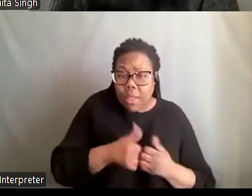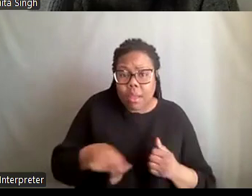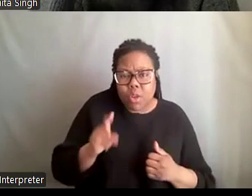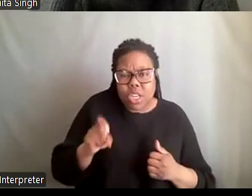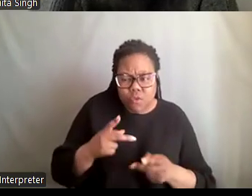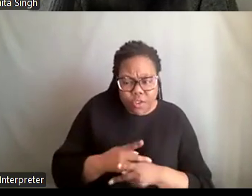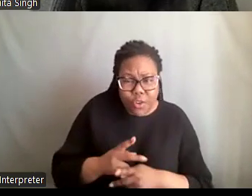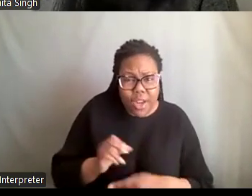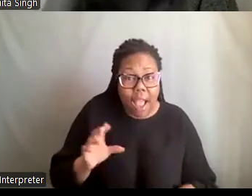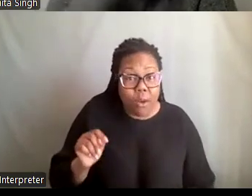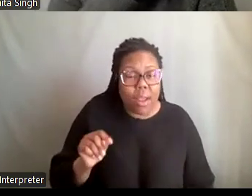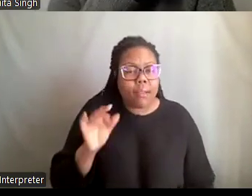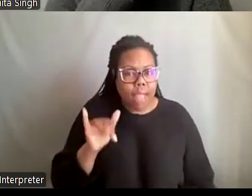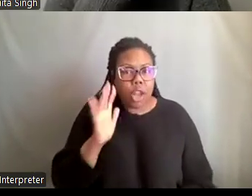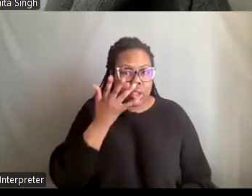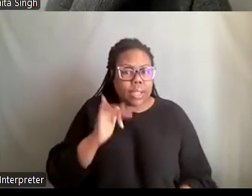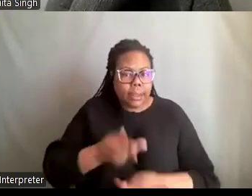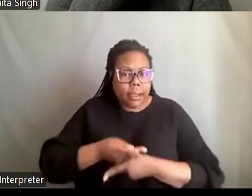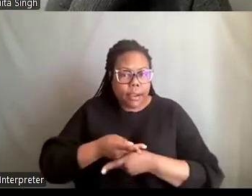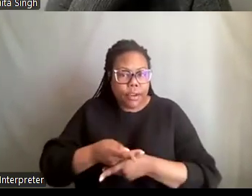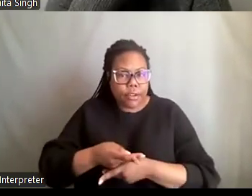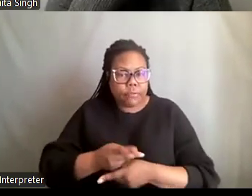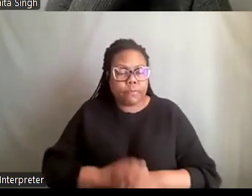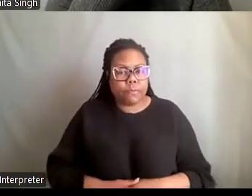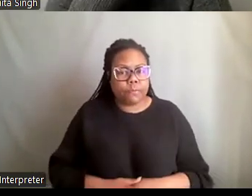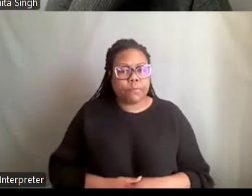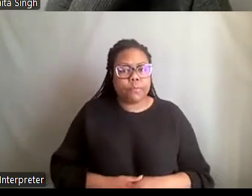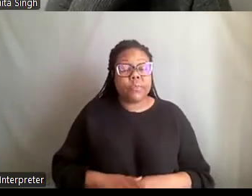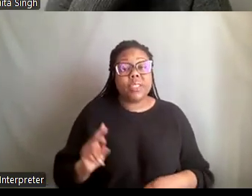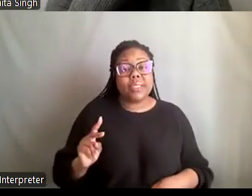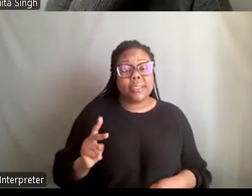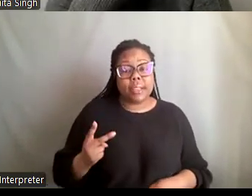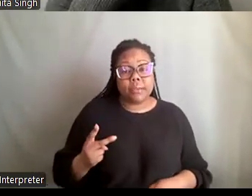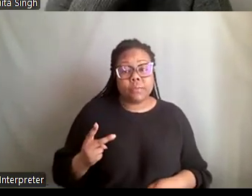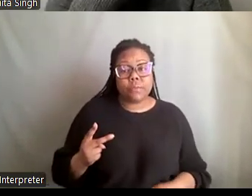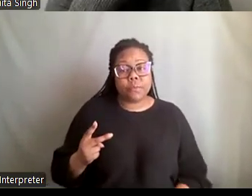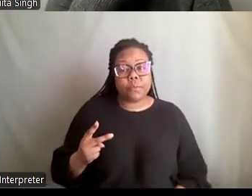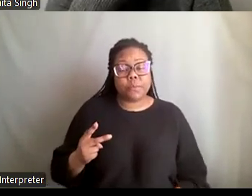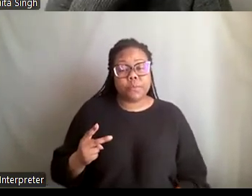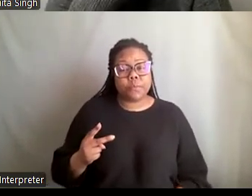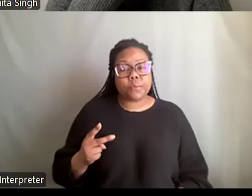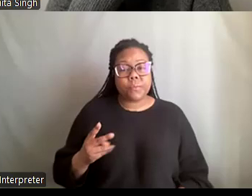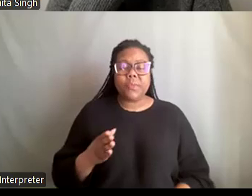Second of all, maybe there's something going on with them and you've got to go figure it out. That does look like care.